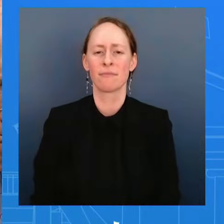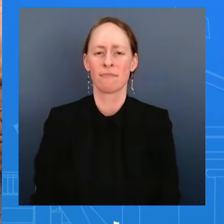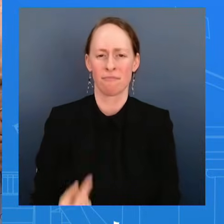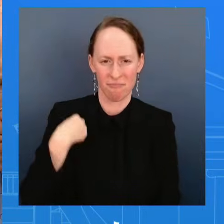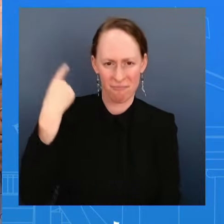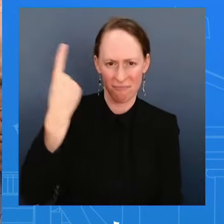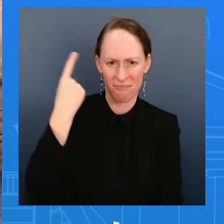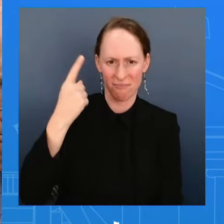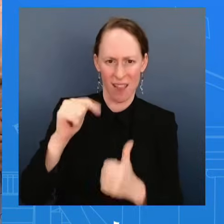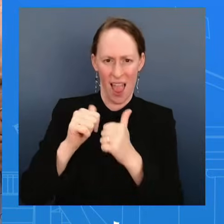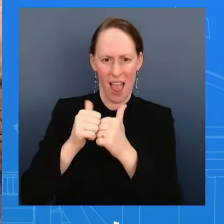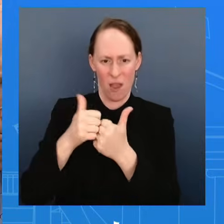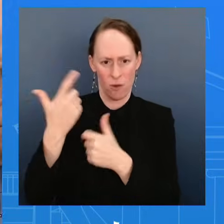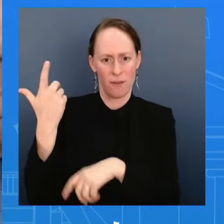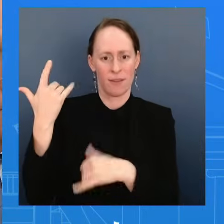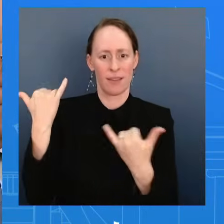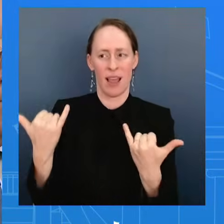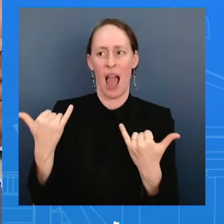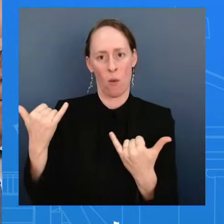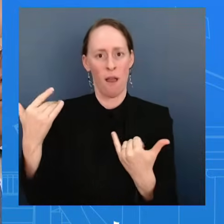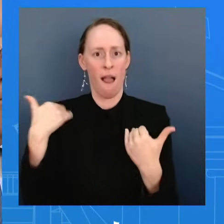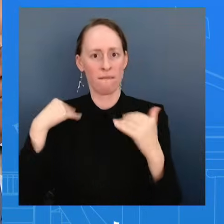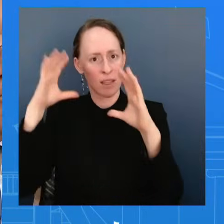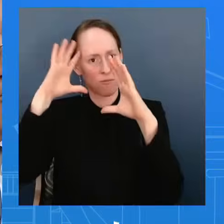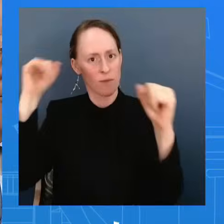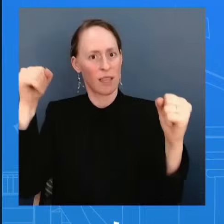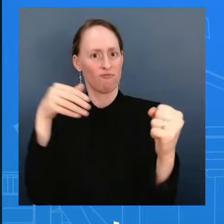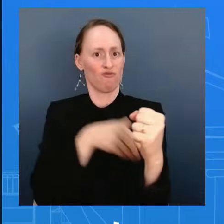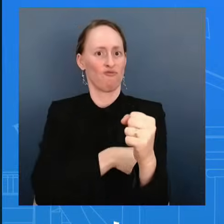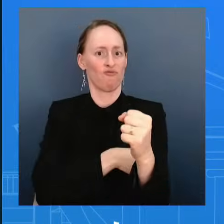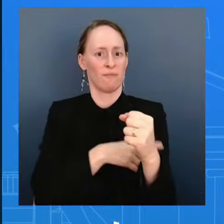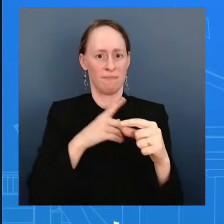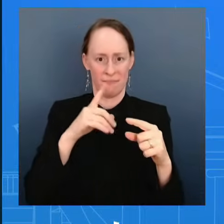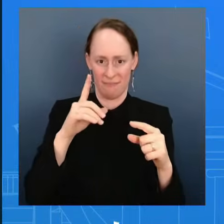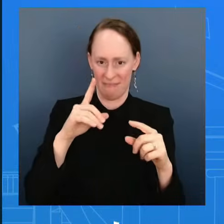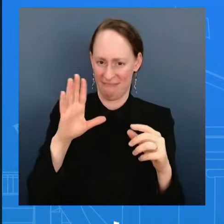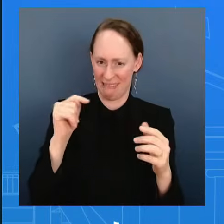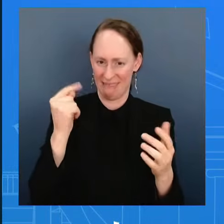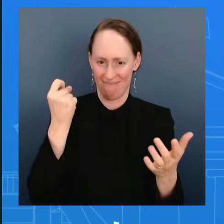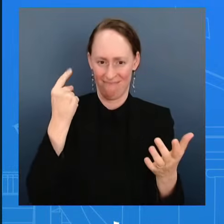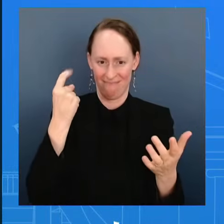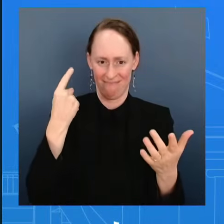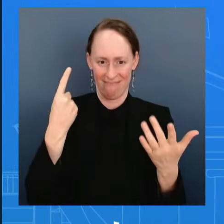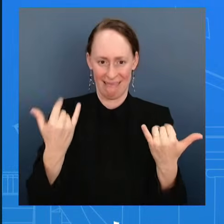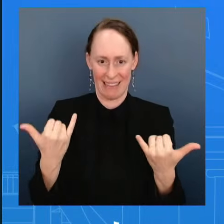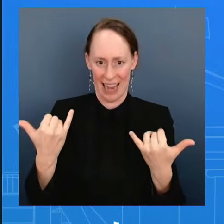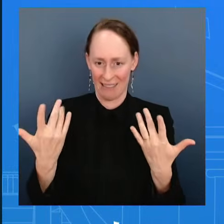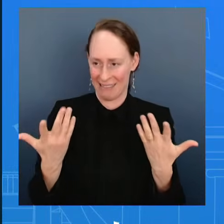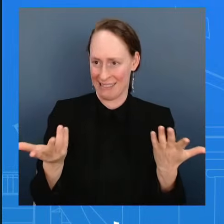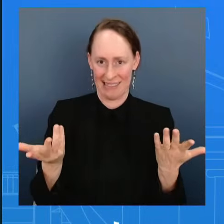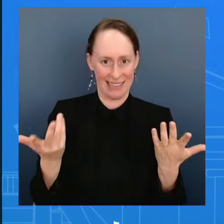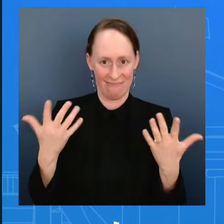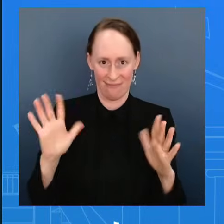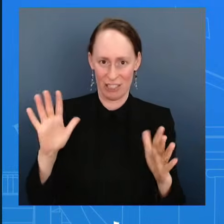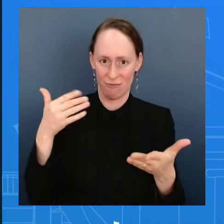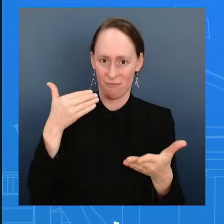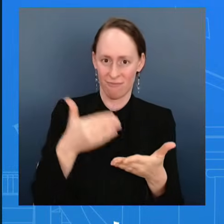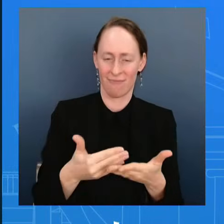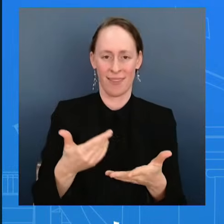to be his running mate back in 2020, he said more -- very recently, it was the best decision that he's made. And it was the best decision that he made